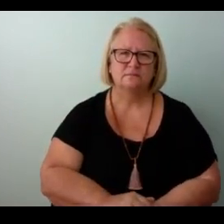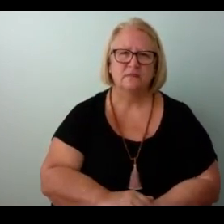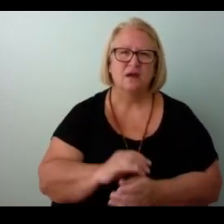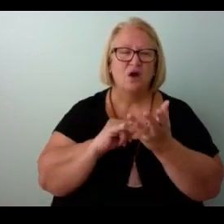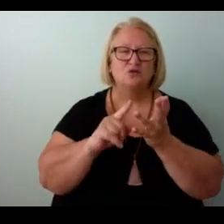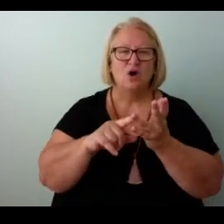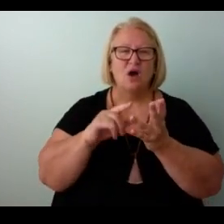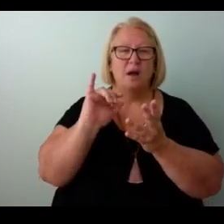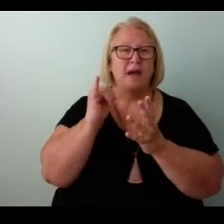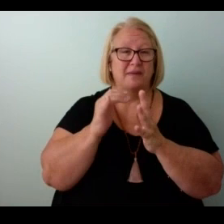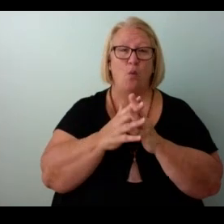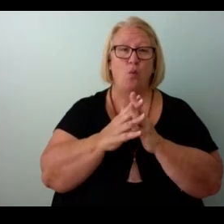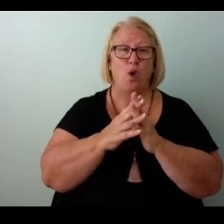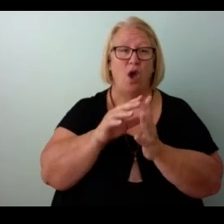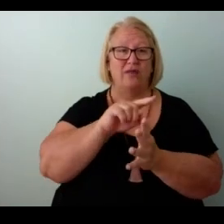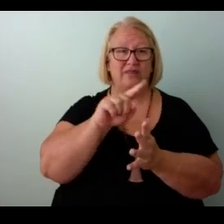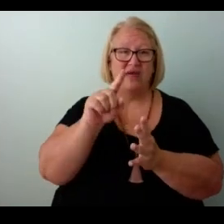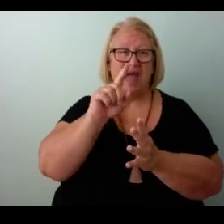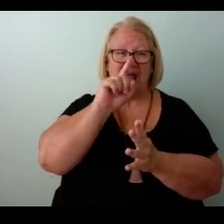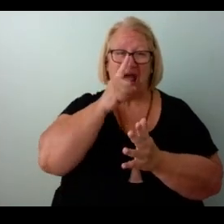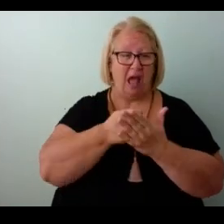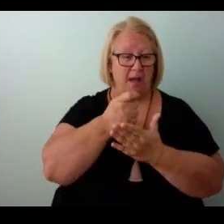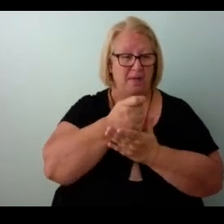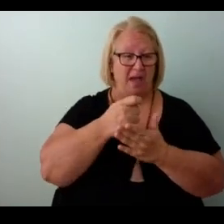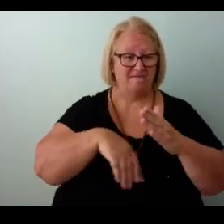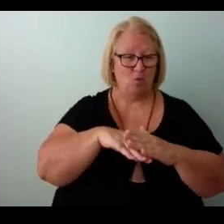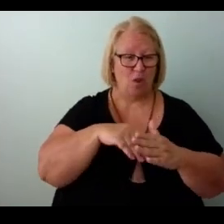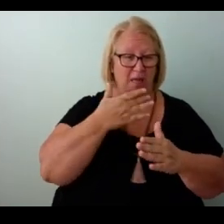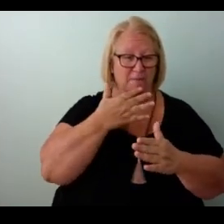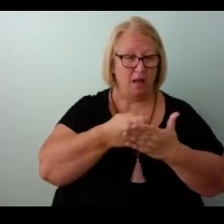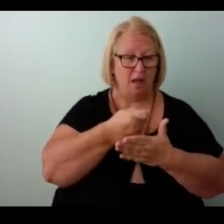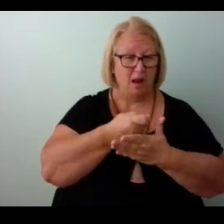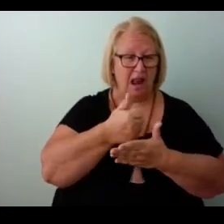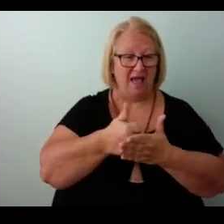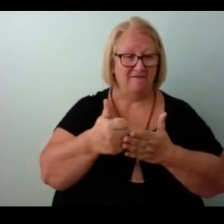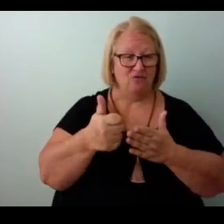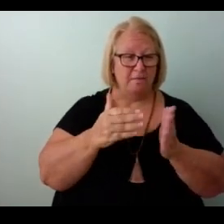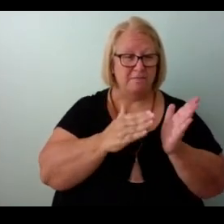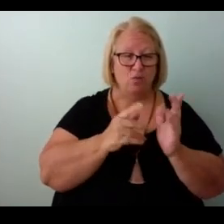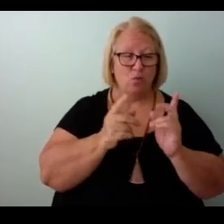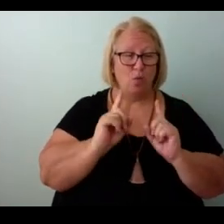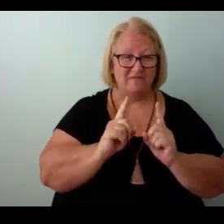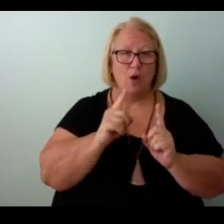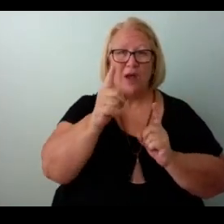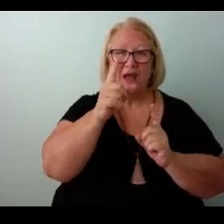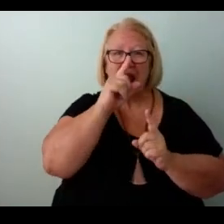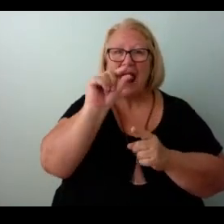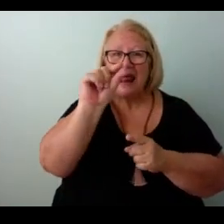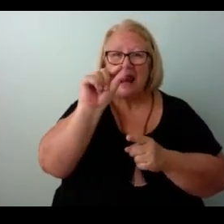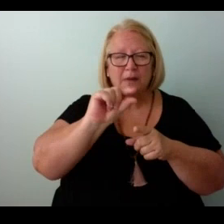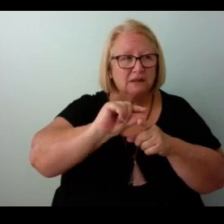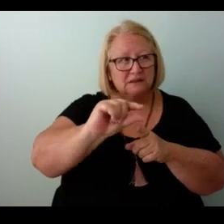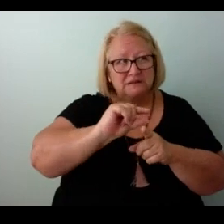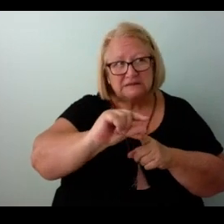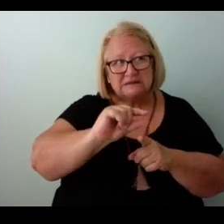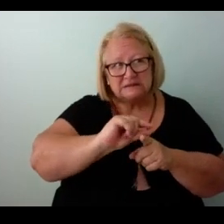mortgage because it might actually be cheaper than rent. There's some horrible figures.